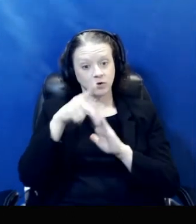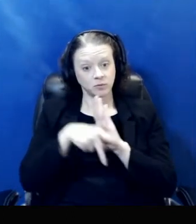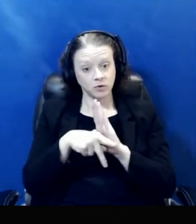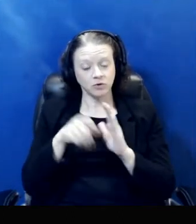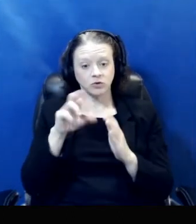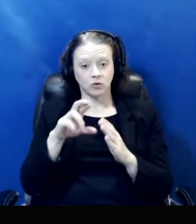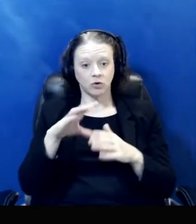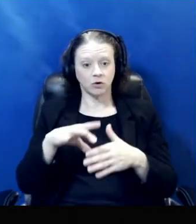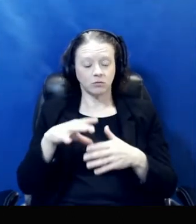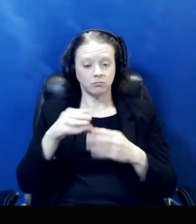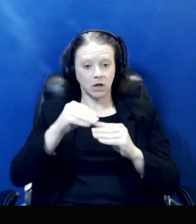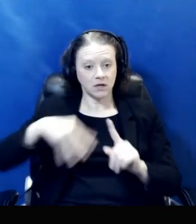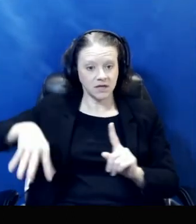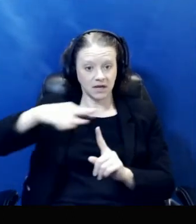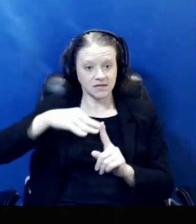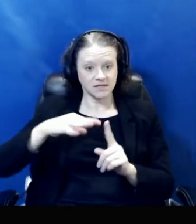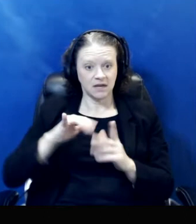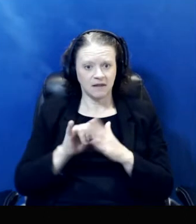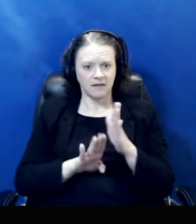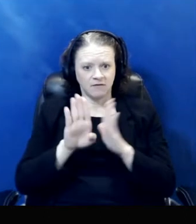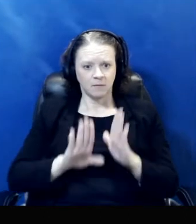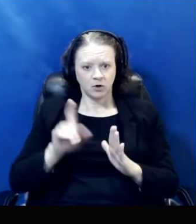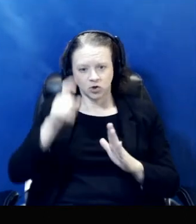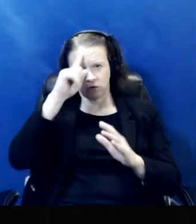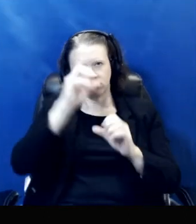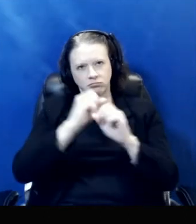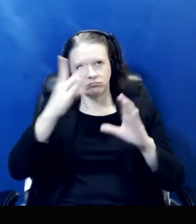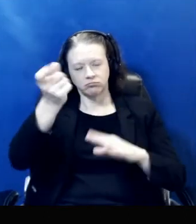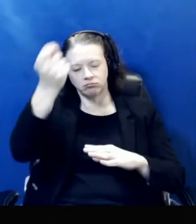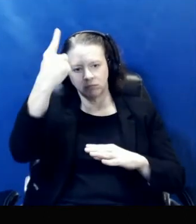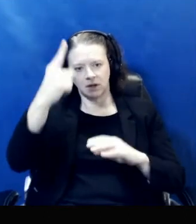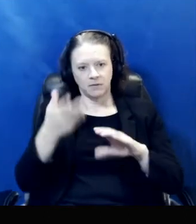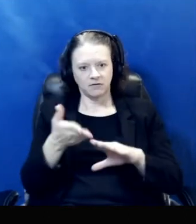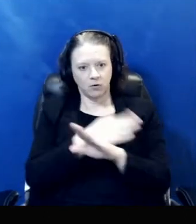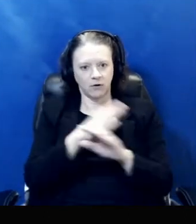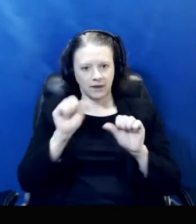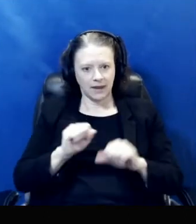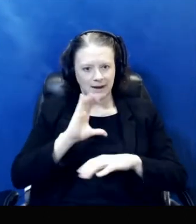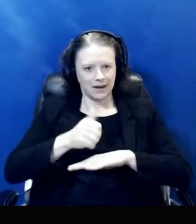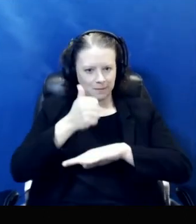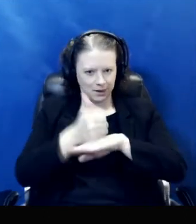developer may need to know in order to properly implement the guidelines in that XAG.